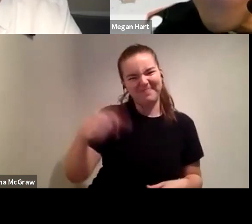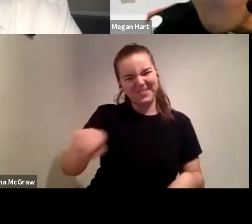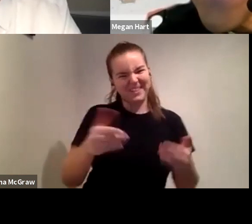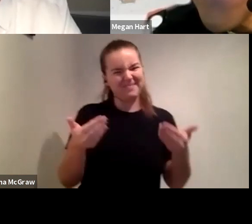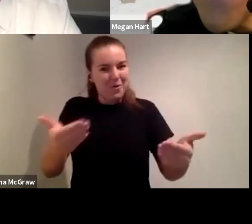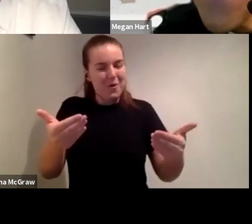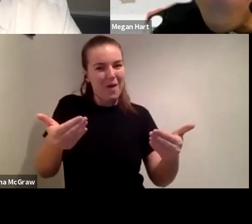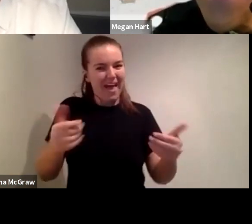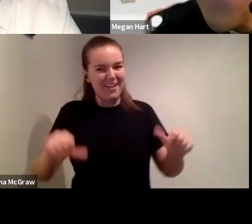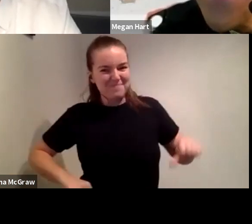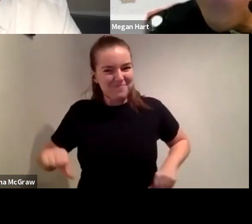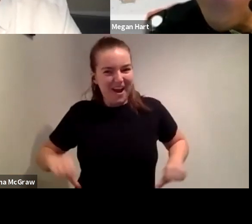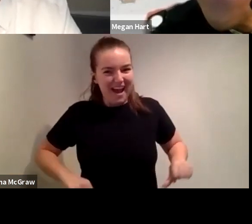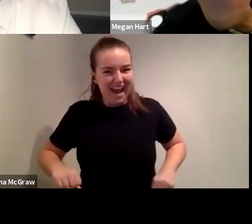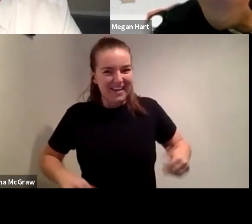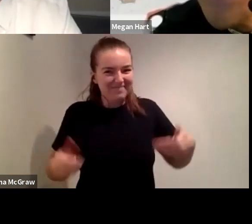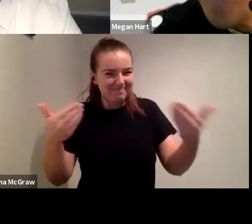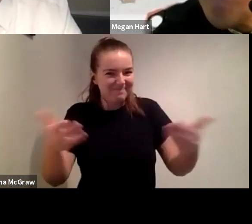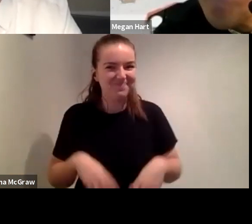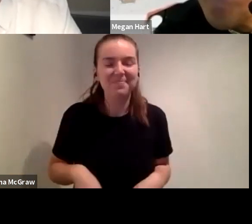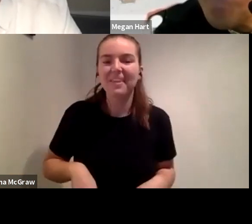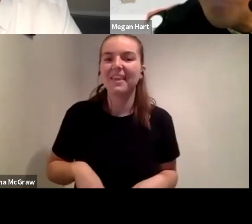Being accessible like you are is absolutely perfect.